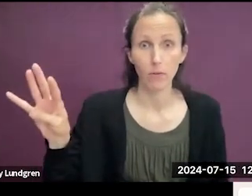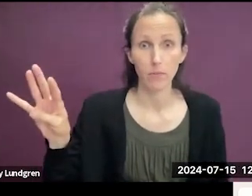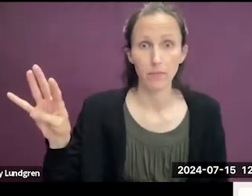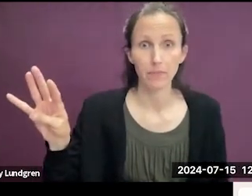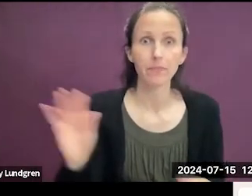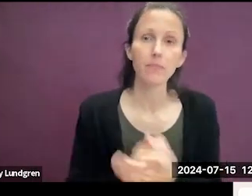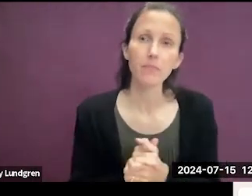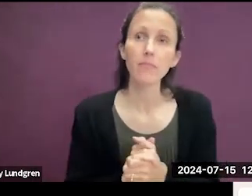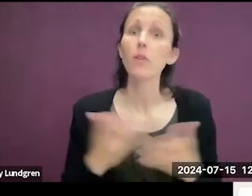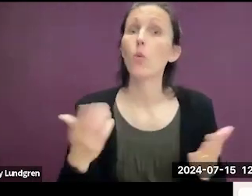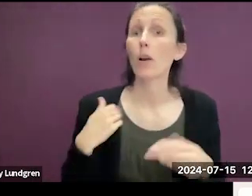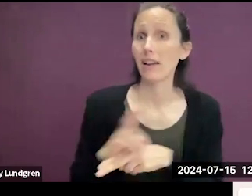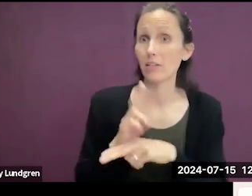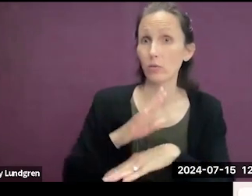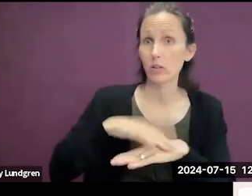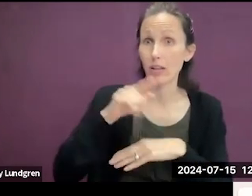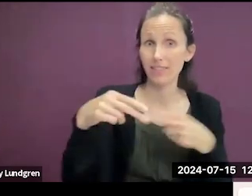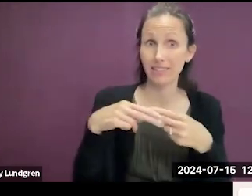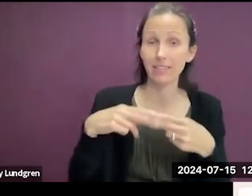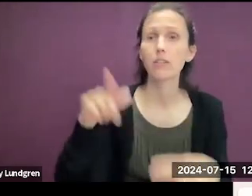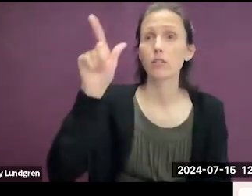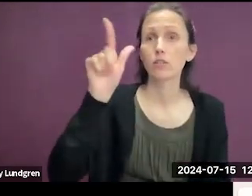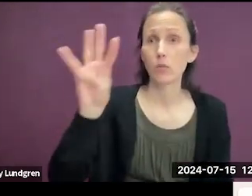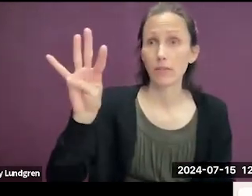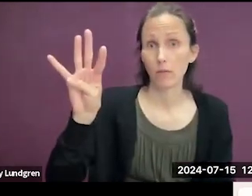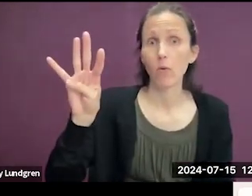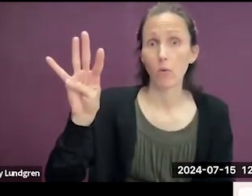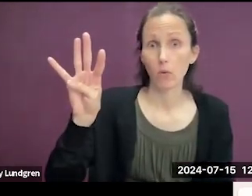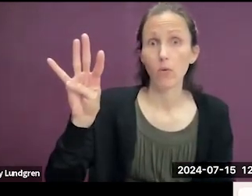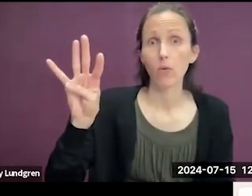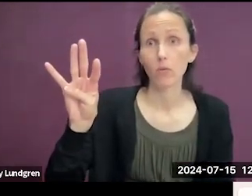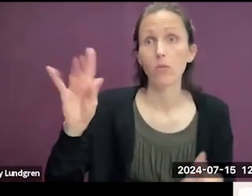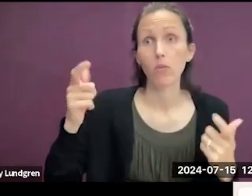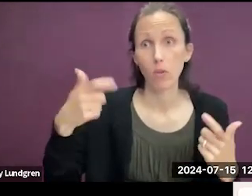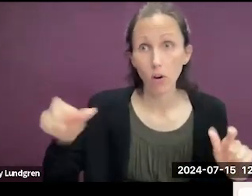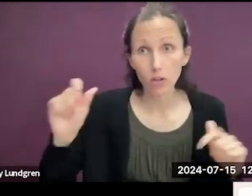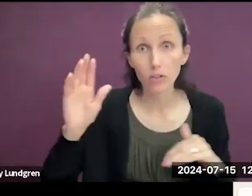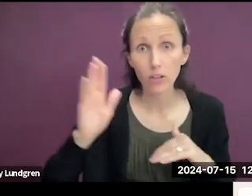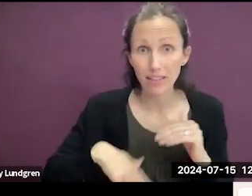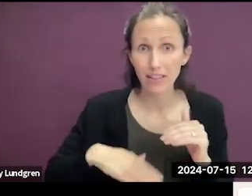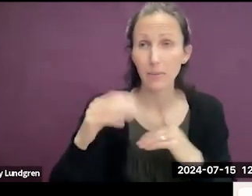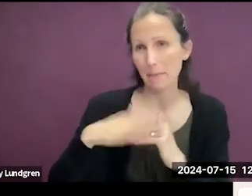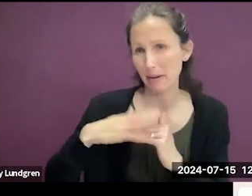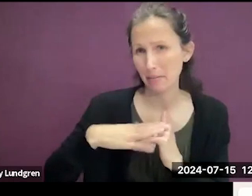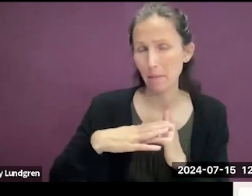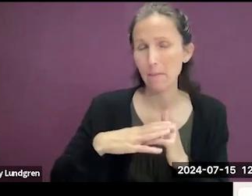What I'm using here on this slide is 24-point font. So much larger than that minimum, but it can even still be hard